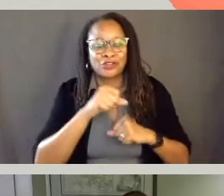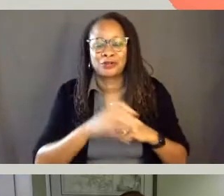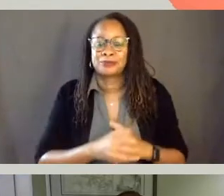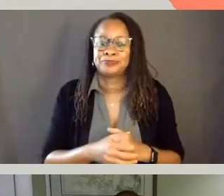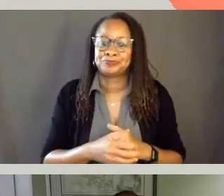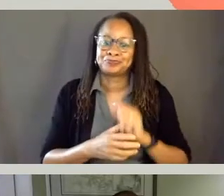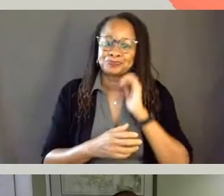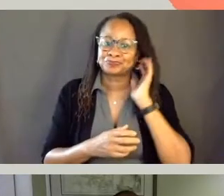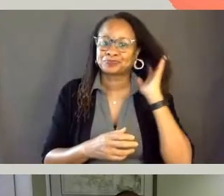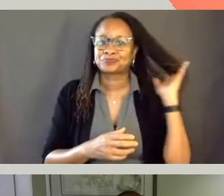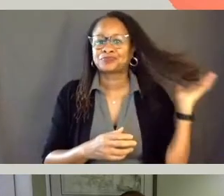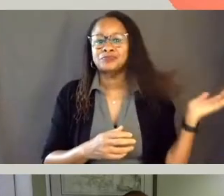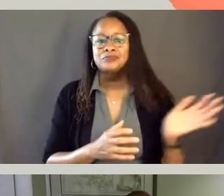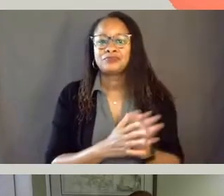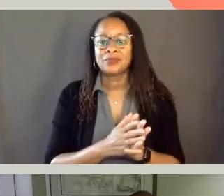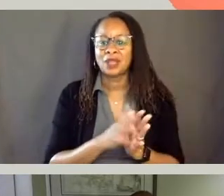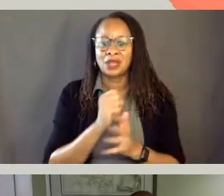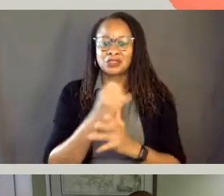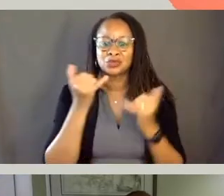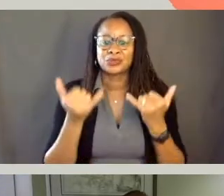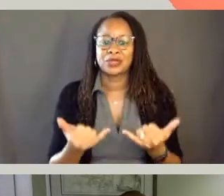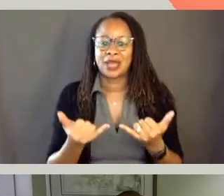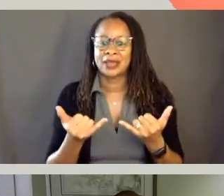And so now back to your question.